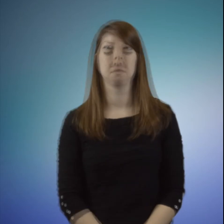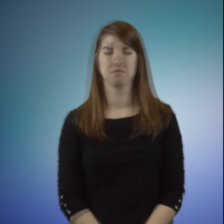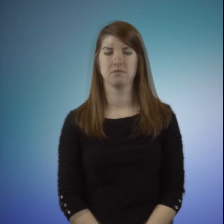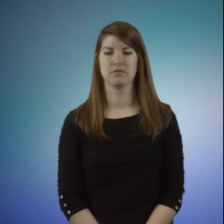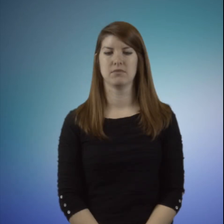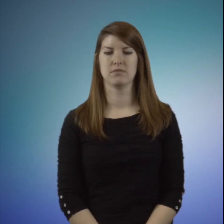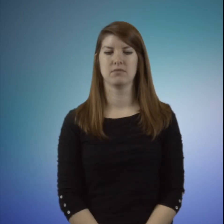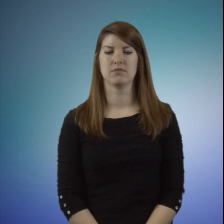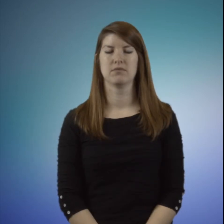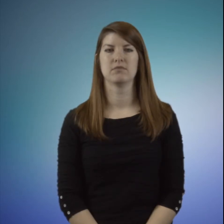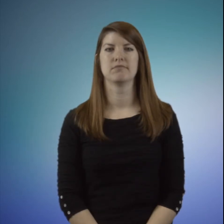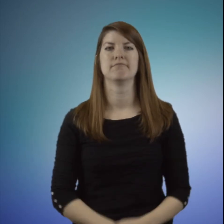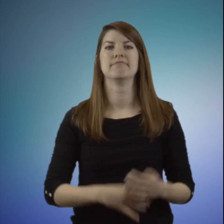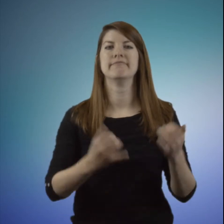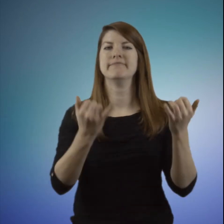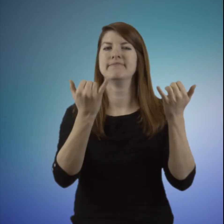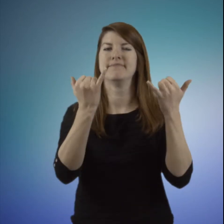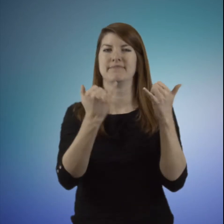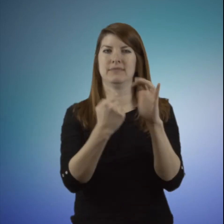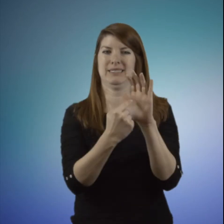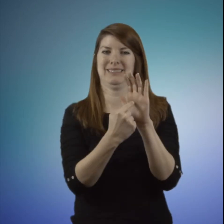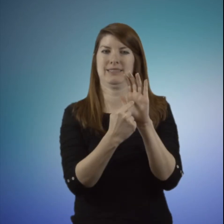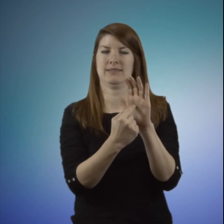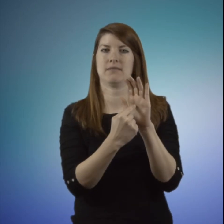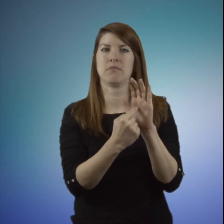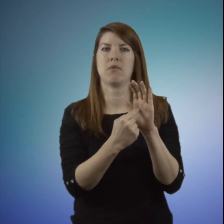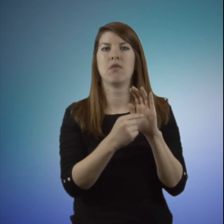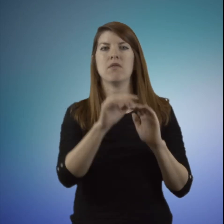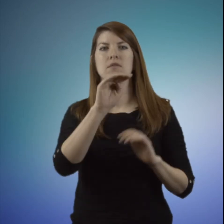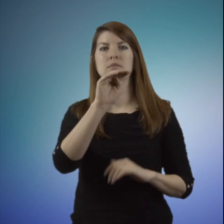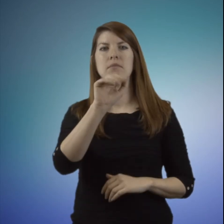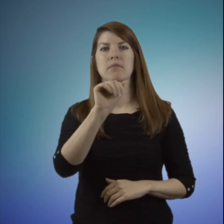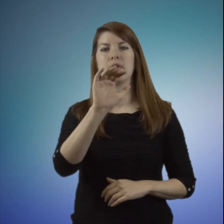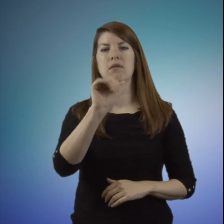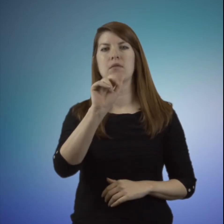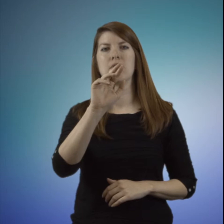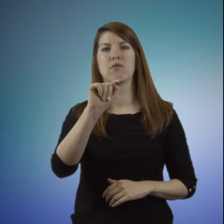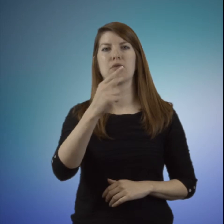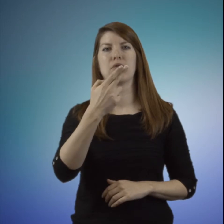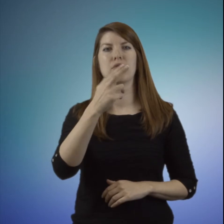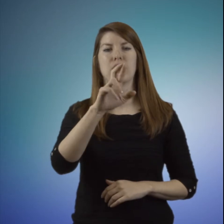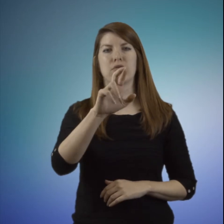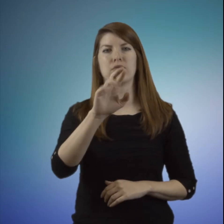Here is a sample of the MacArther Bates Communication Development Inventory.